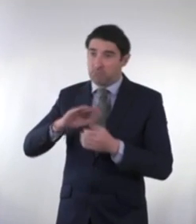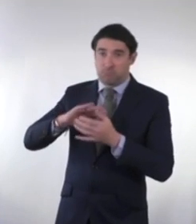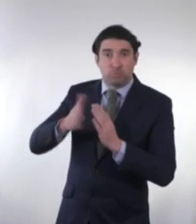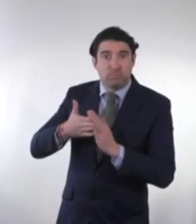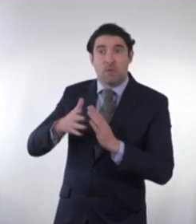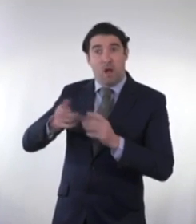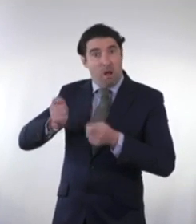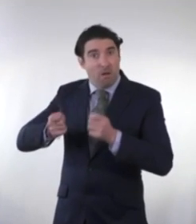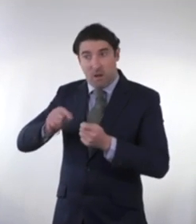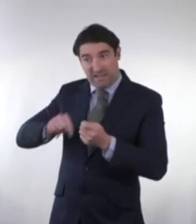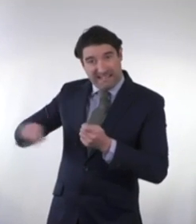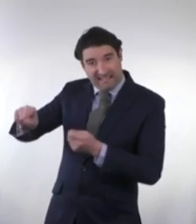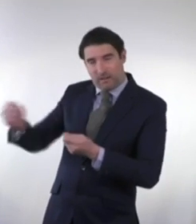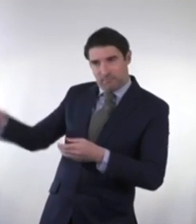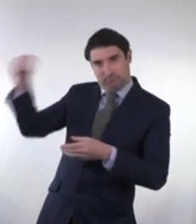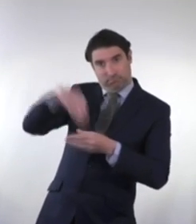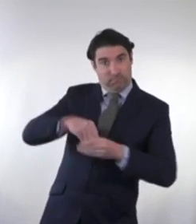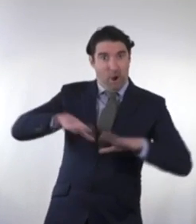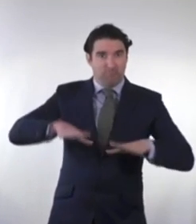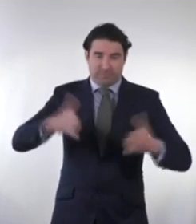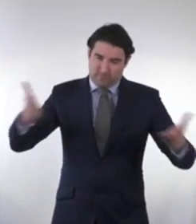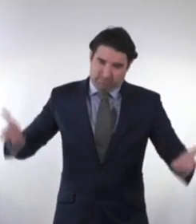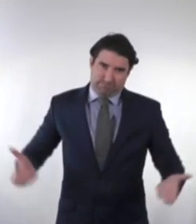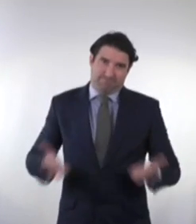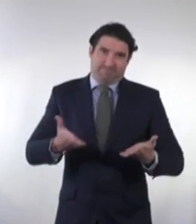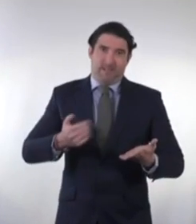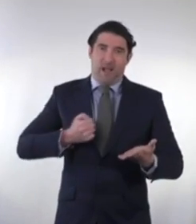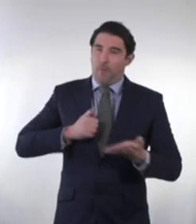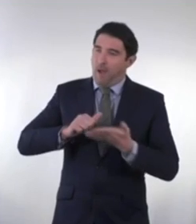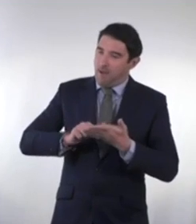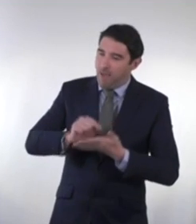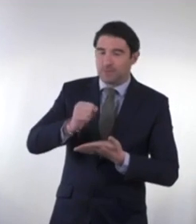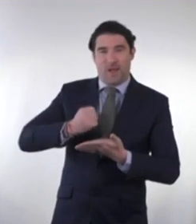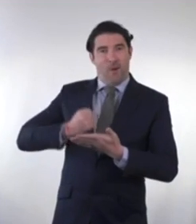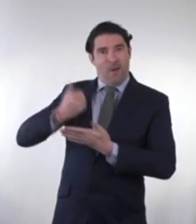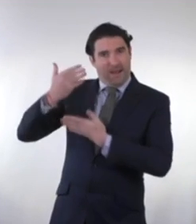Prime Minister to be heard; I certainly want to hear the leader of the Scottish National party. Ian Blackford Thank you, Mr Speaker. We